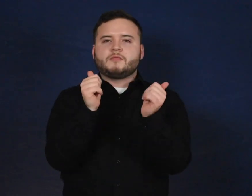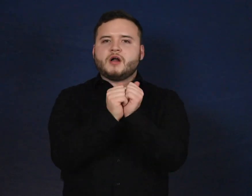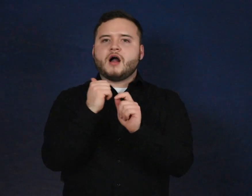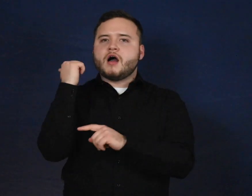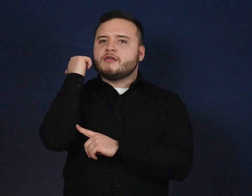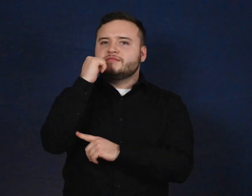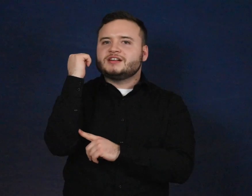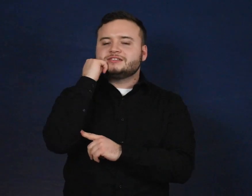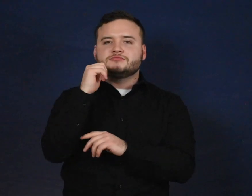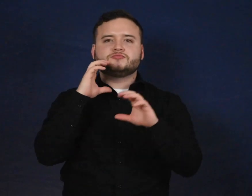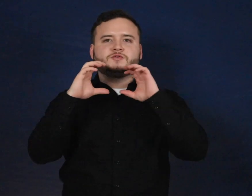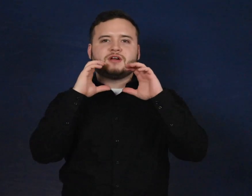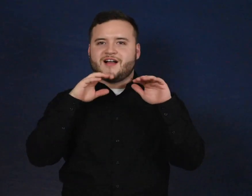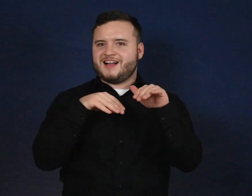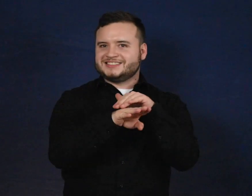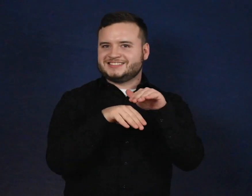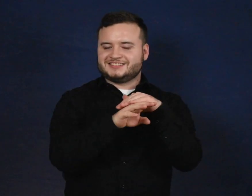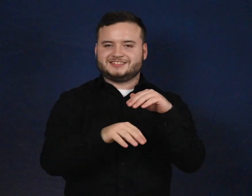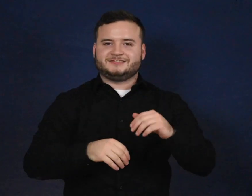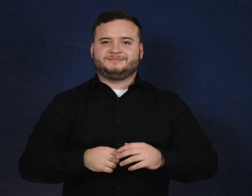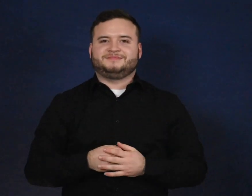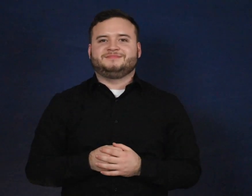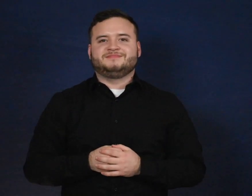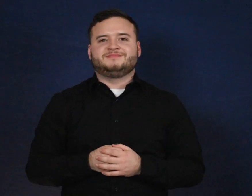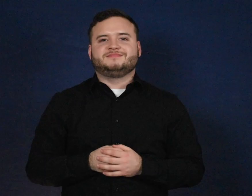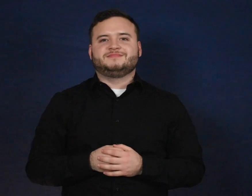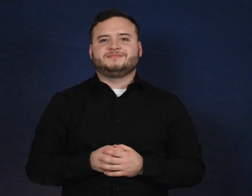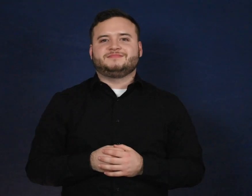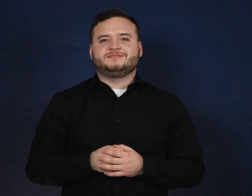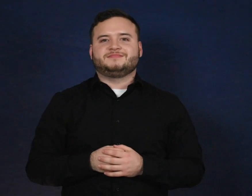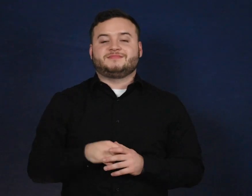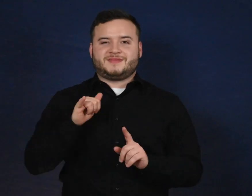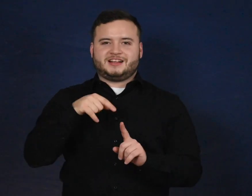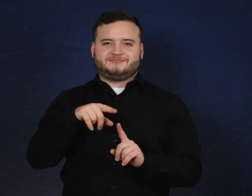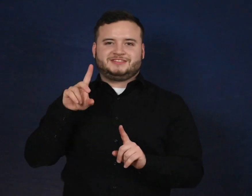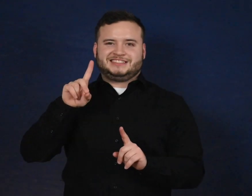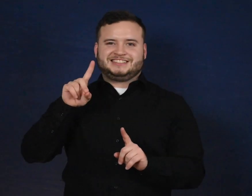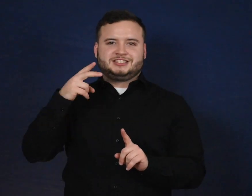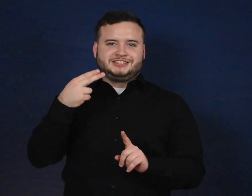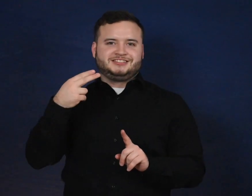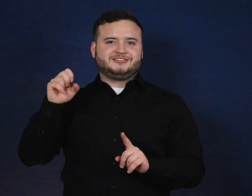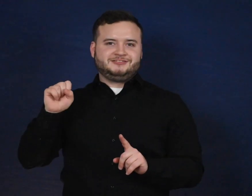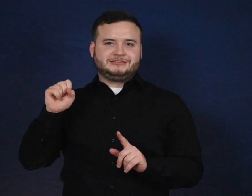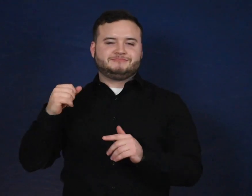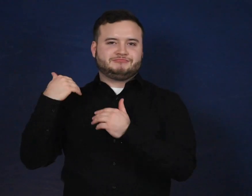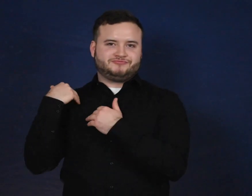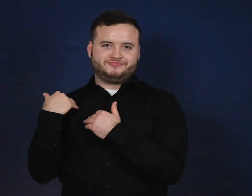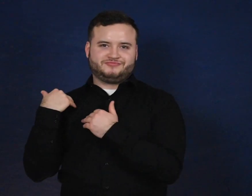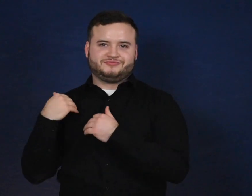everyday communication access. (DHS leads)